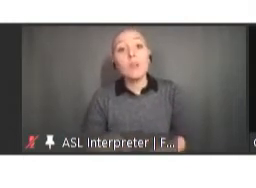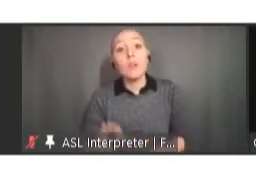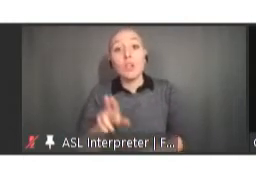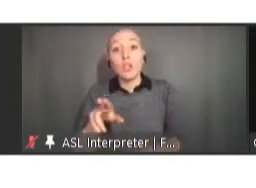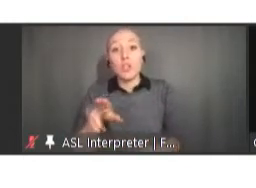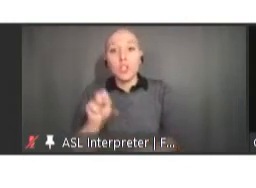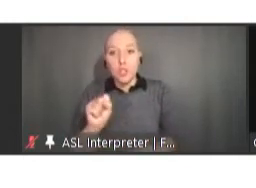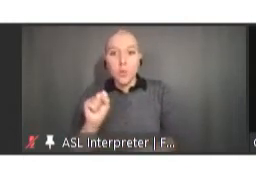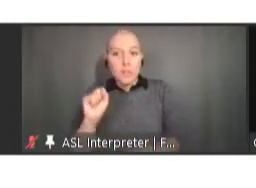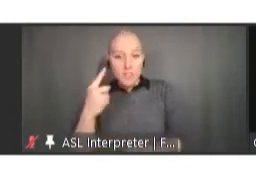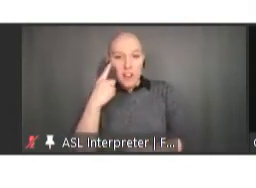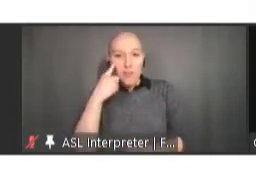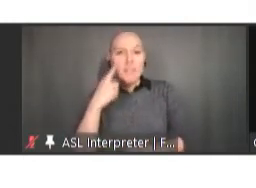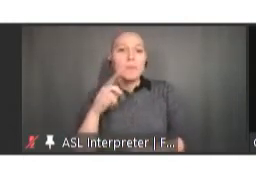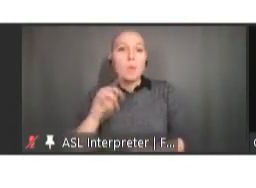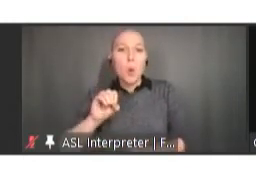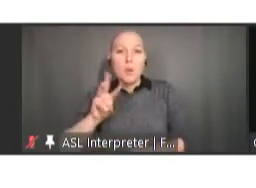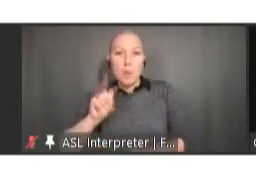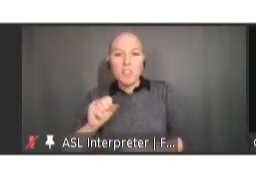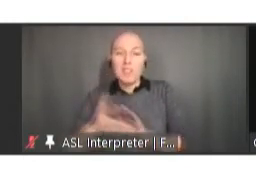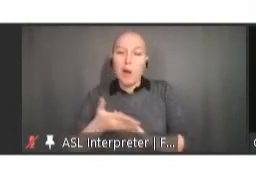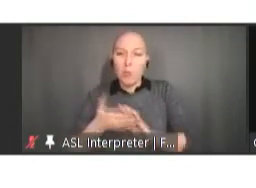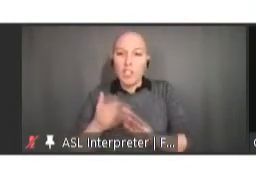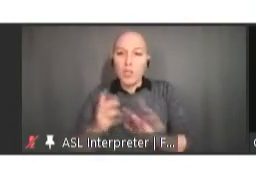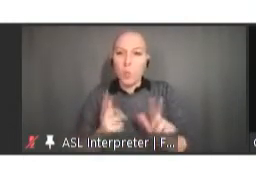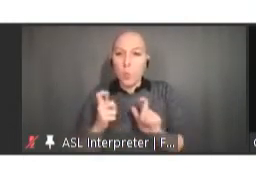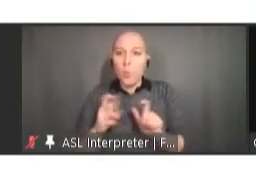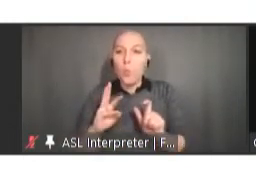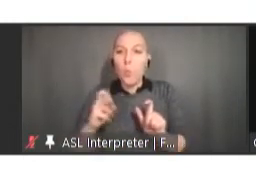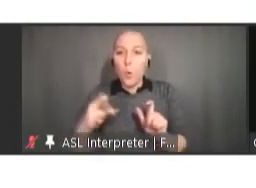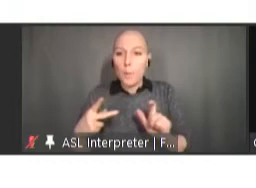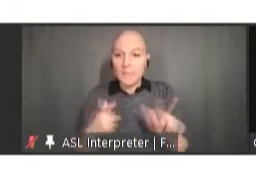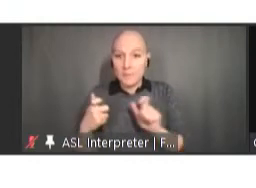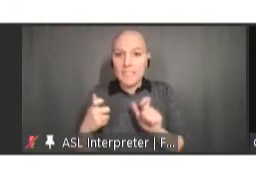May 2020 to accelerate the discovery, development, manufacturing, delivery, and